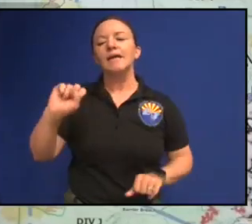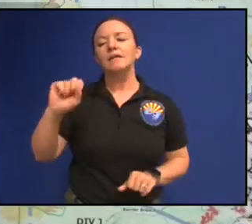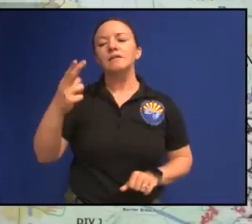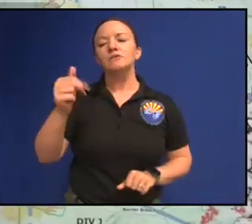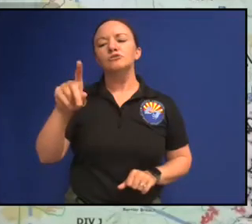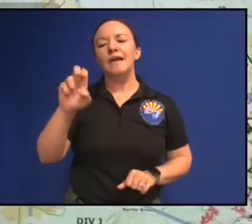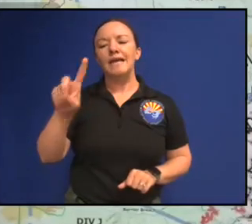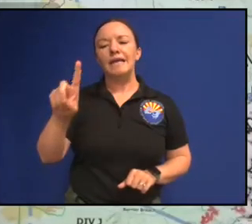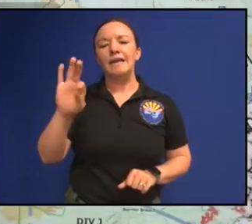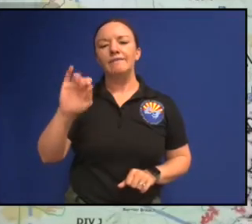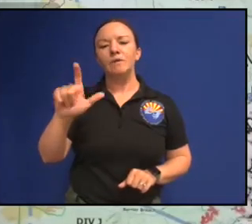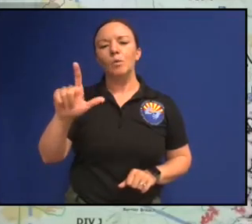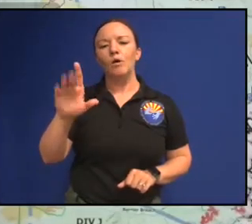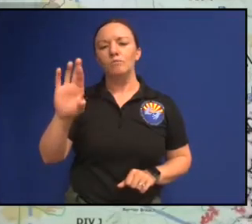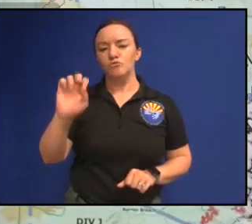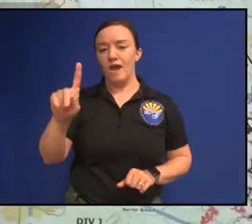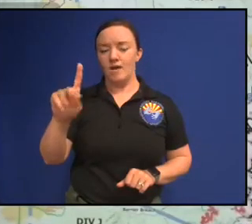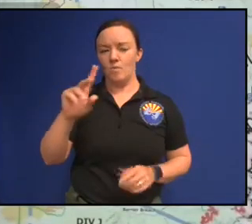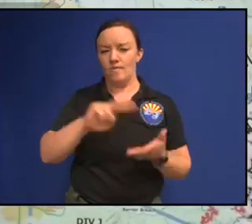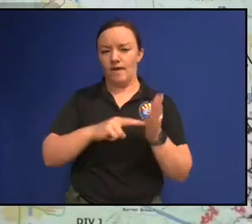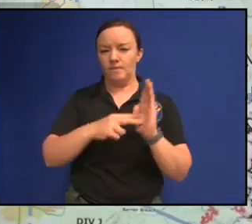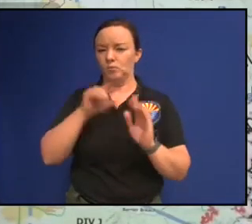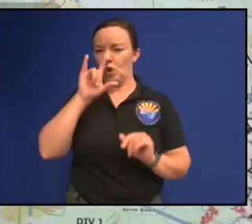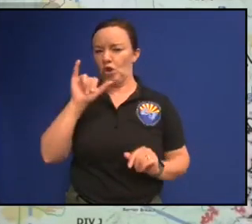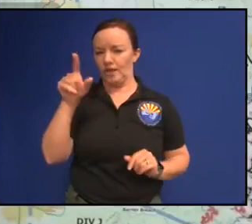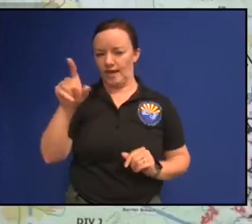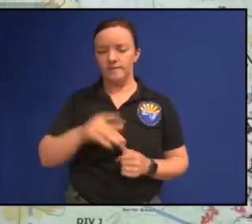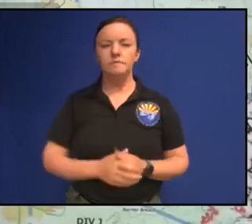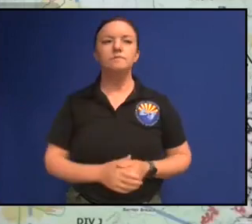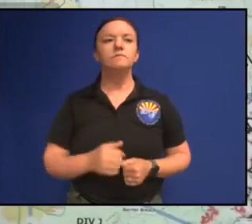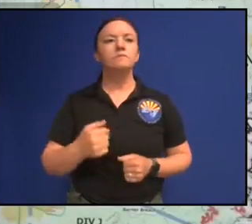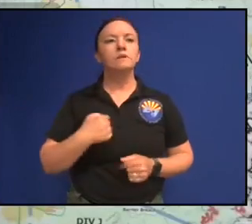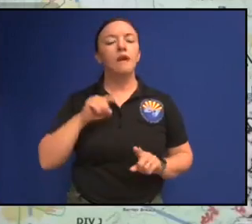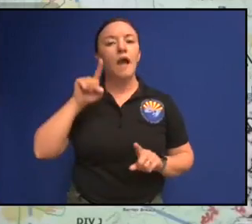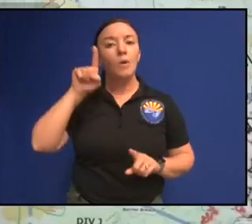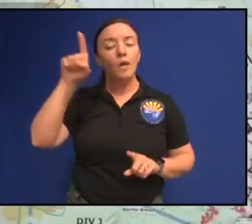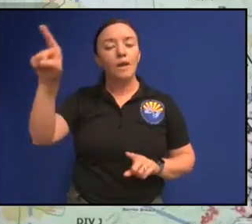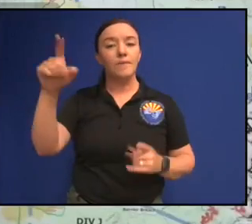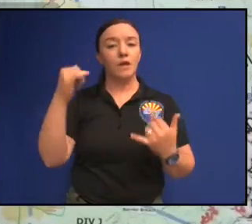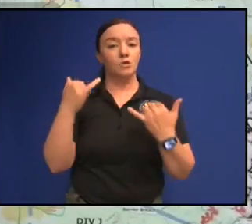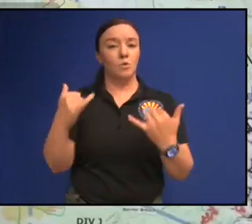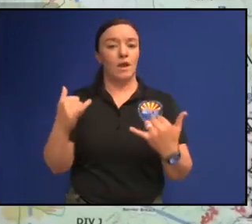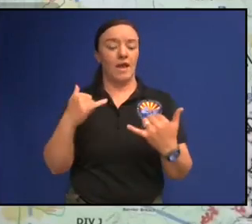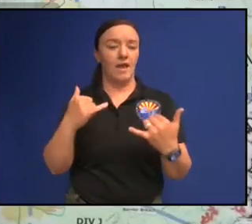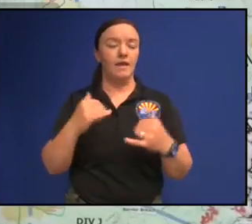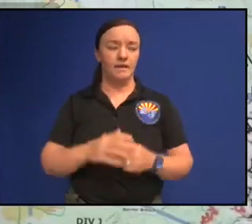LOOKS LIKE UP THERE. I SPENT THE DAY UP THERE INSPECTING THE WORK. IT LOOKS BEAUTIFUL TO MY EYES.